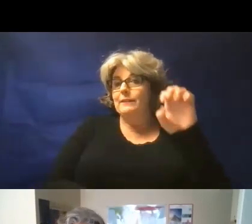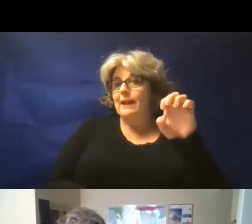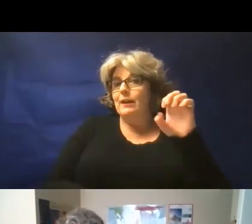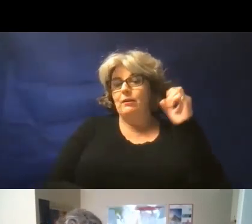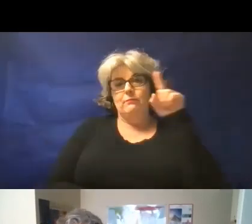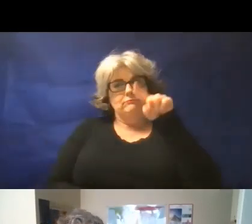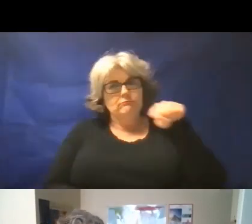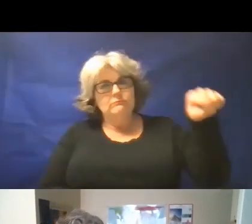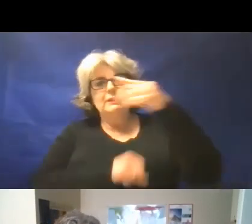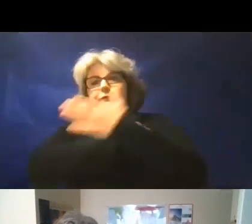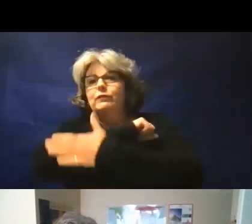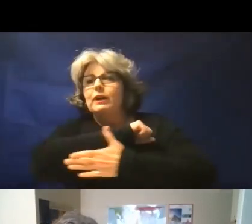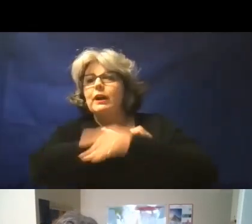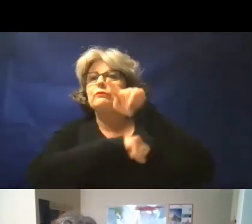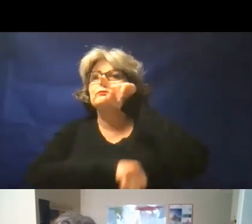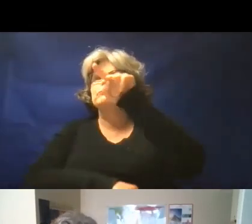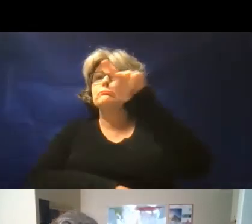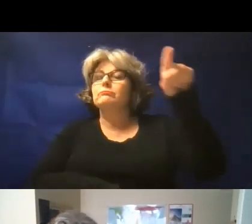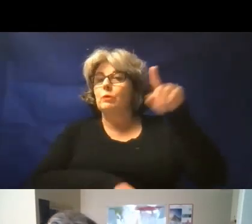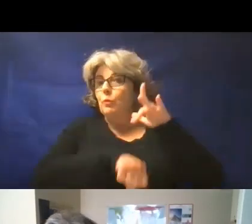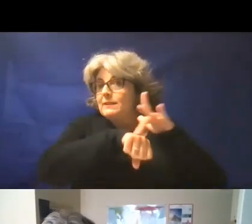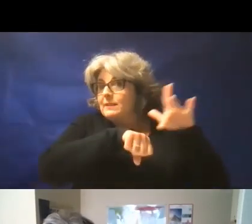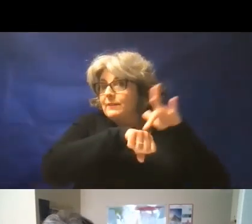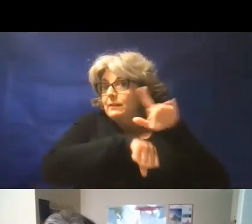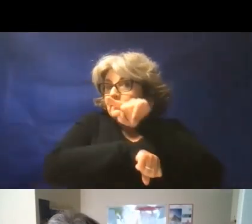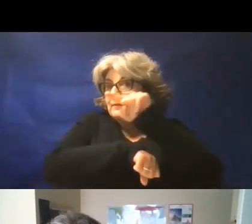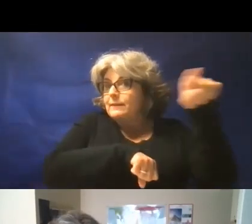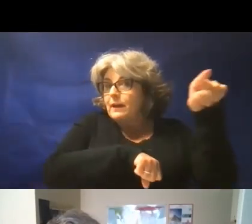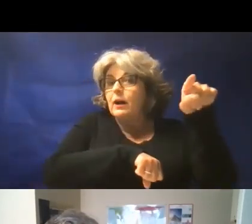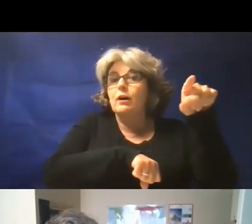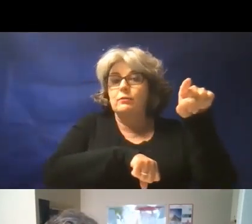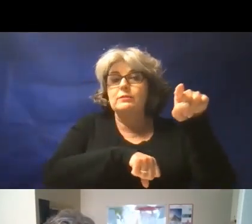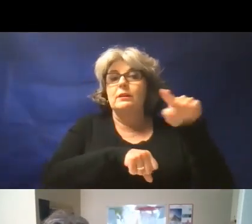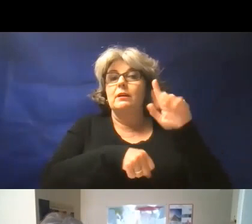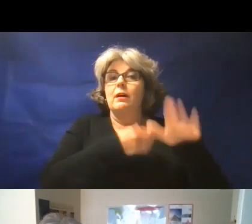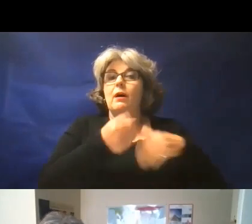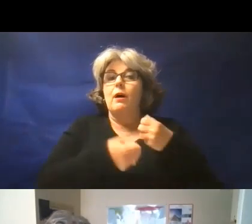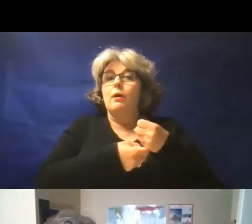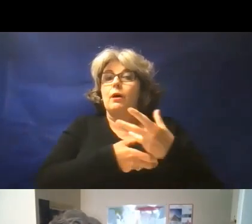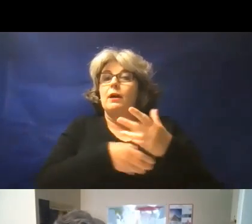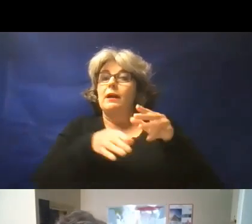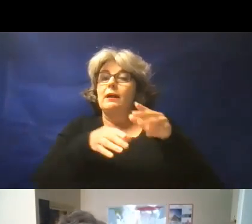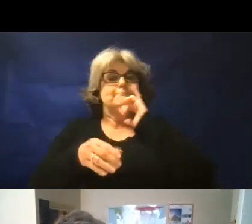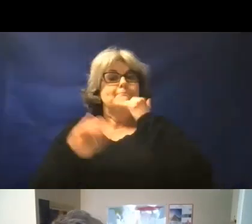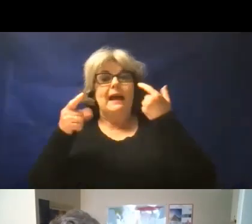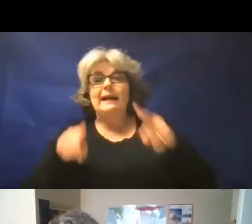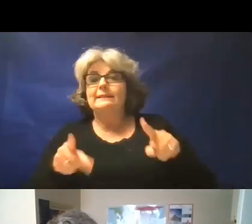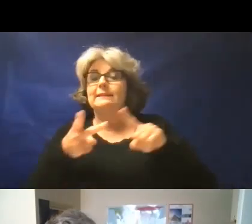there and what are the availabilities of all cause care including accidents mental health issues